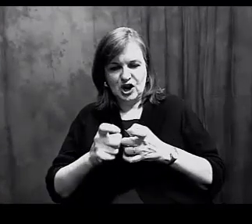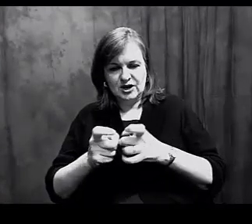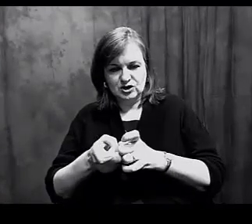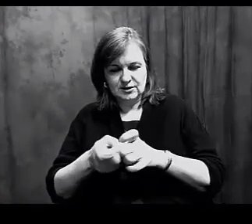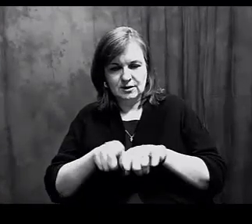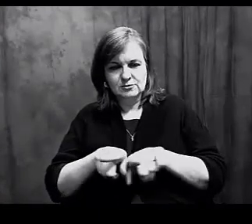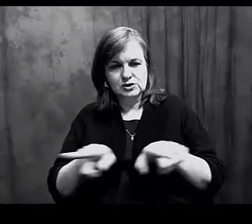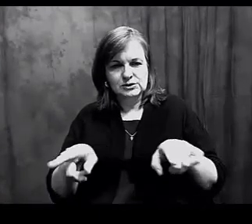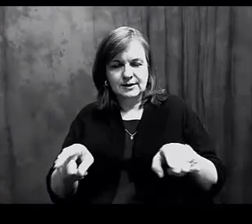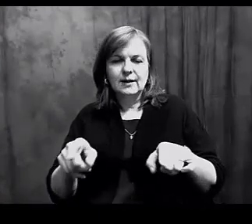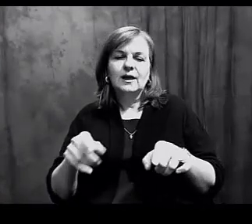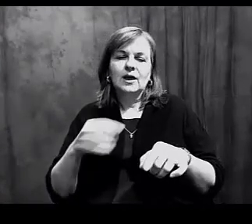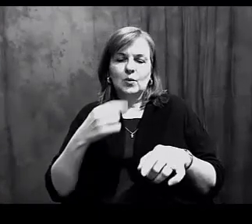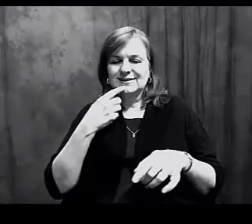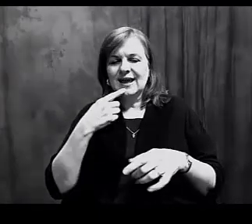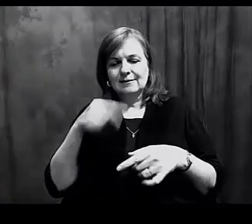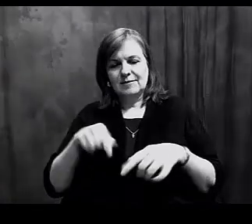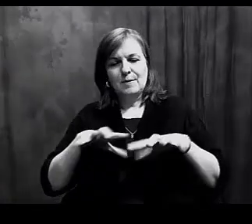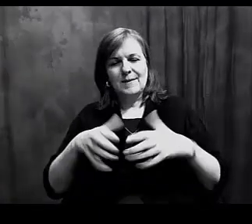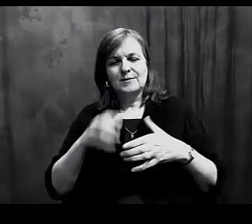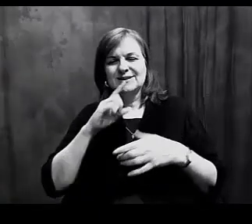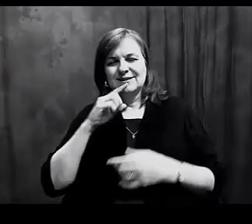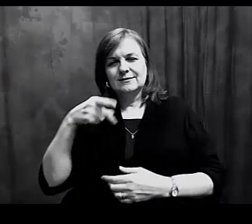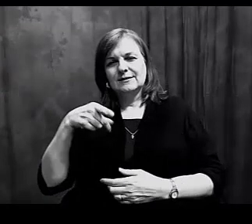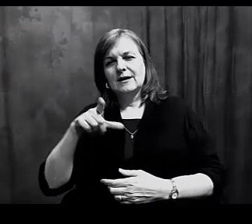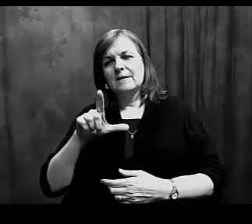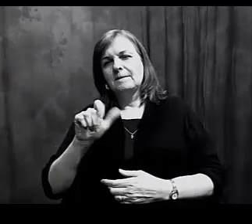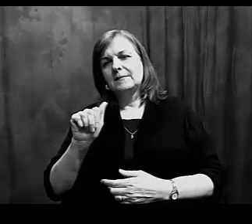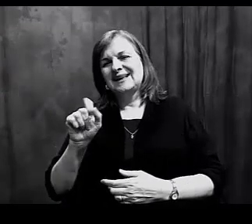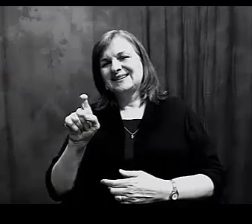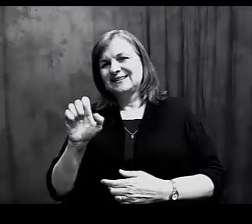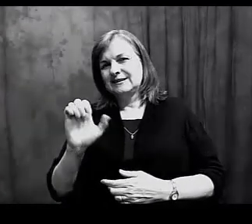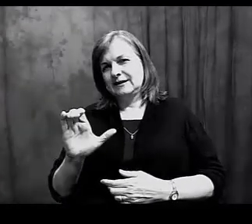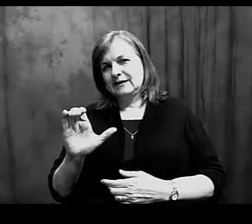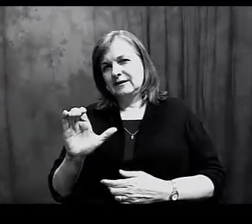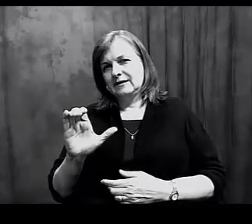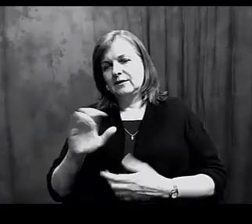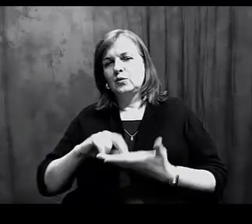can change are what we call "plastic"